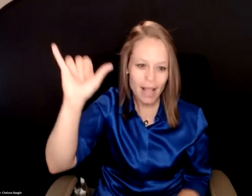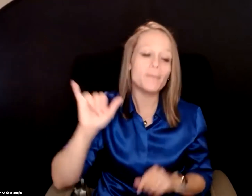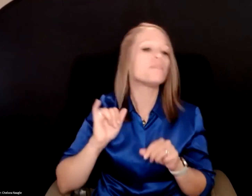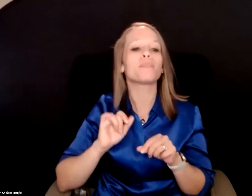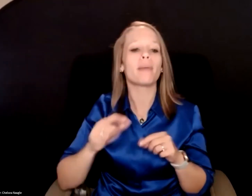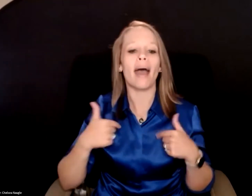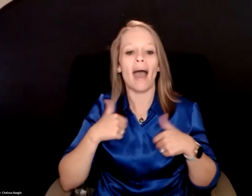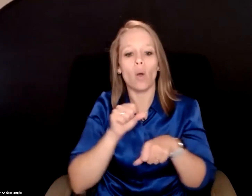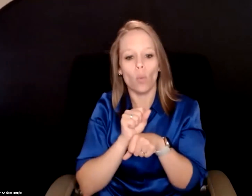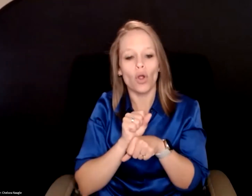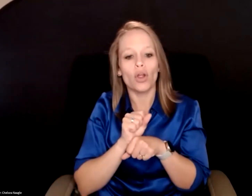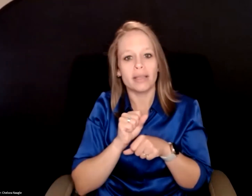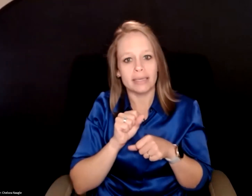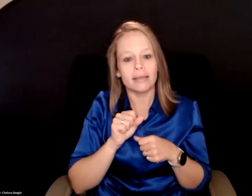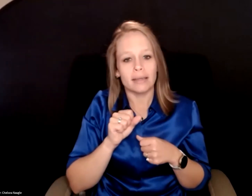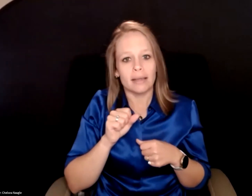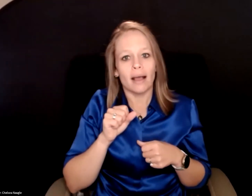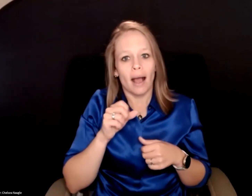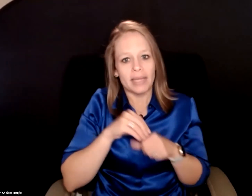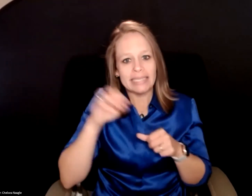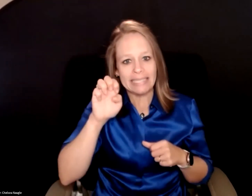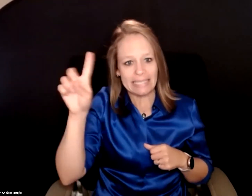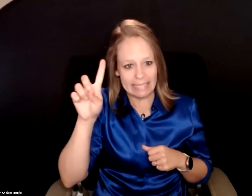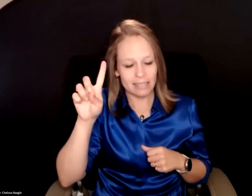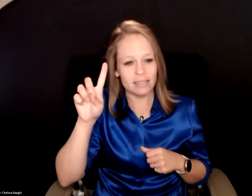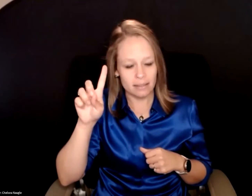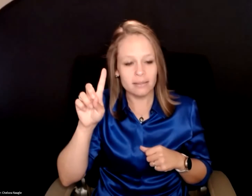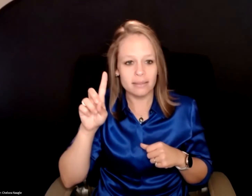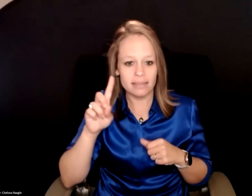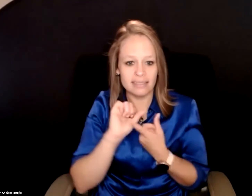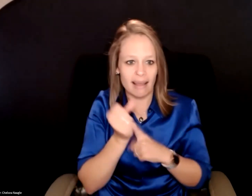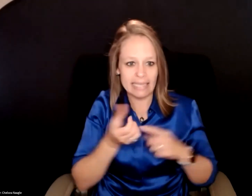ED setting a lot in the hospital. One of the big things is nurses